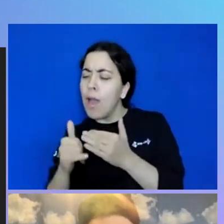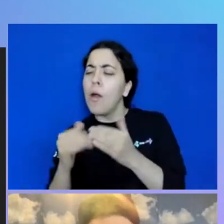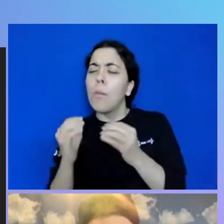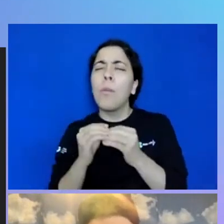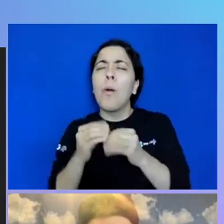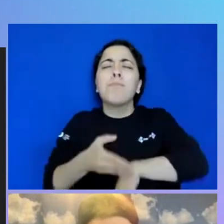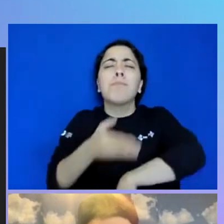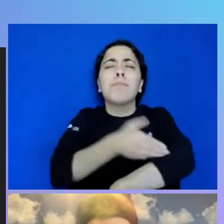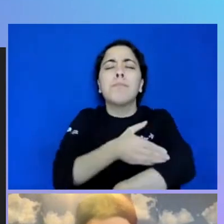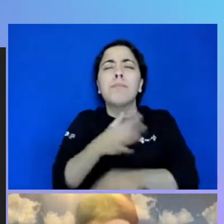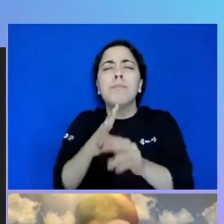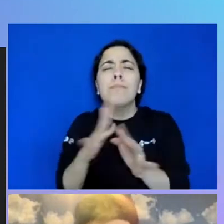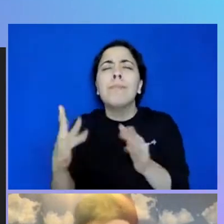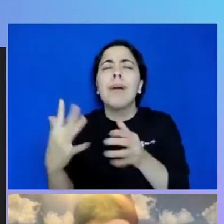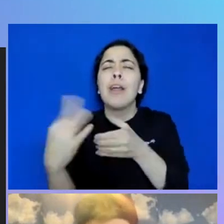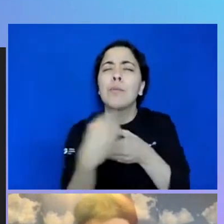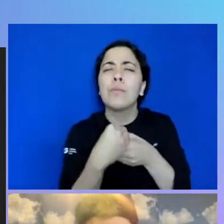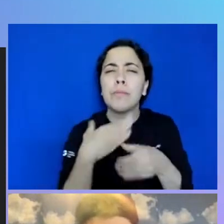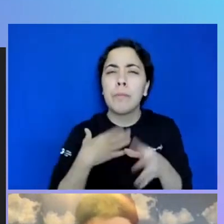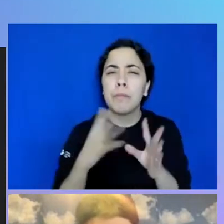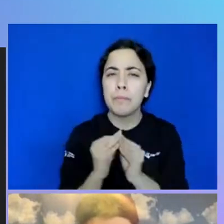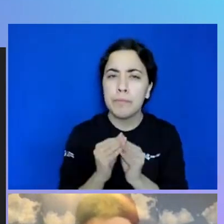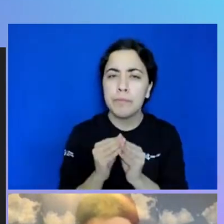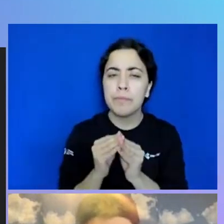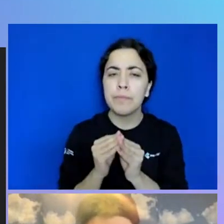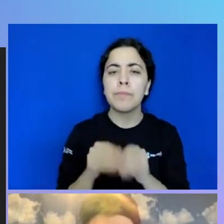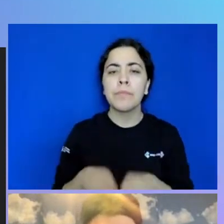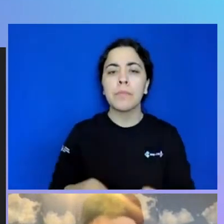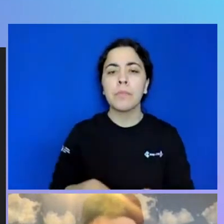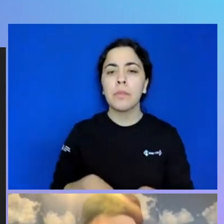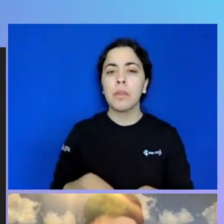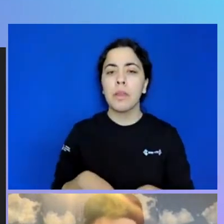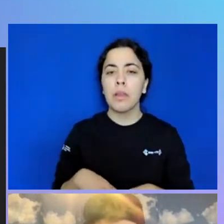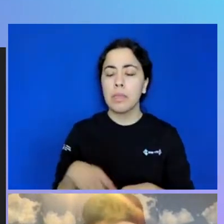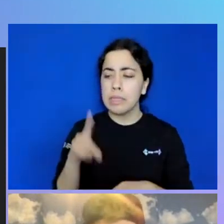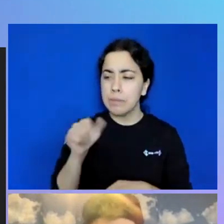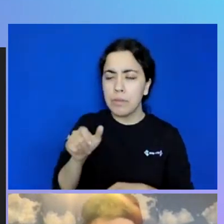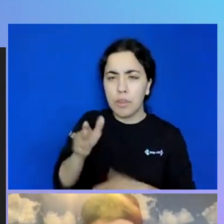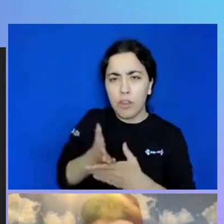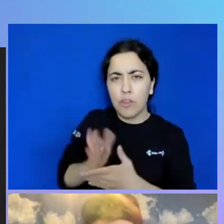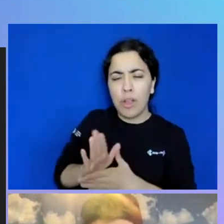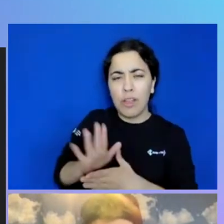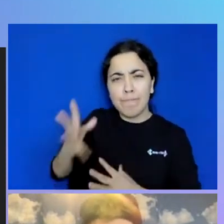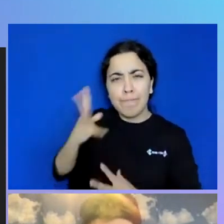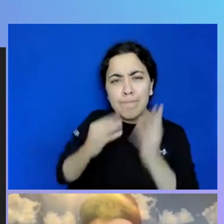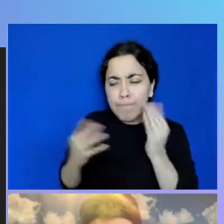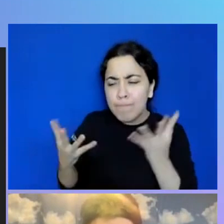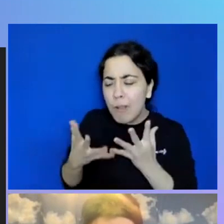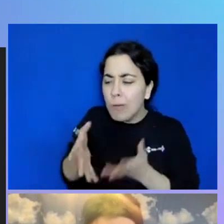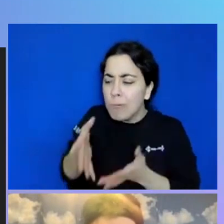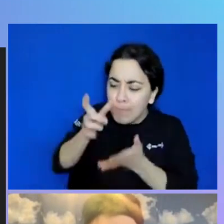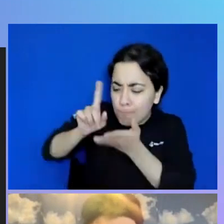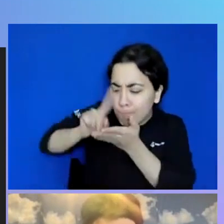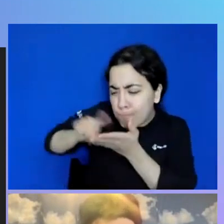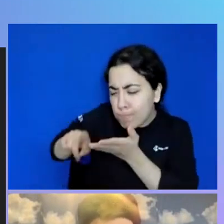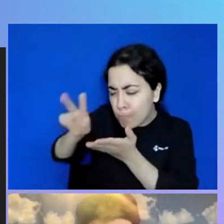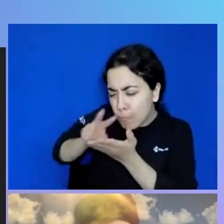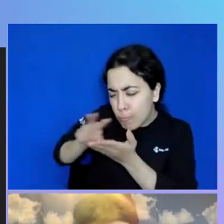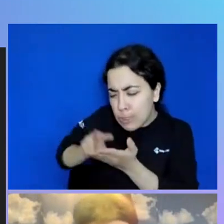reading about the fight for disability rights and the experiences of disabled people.